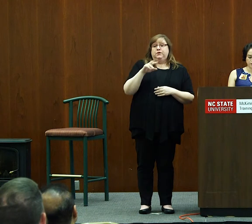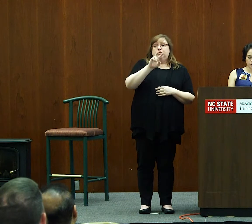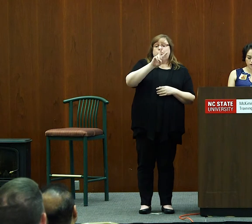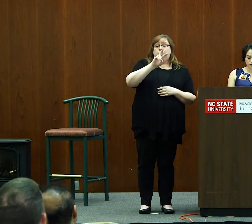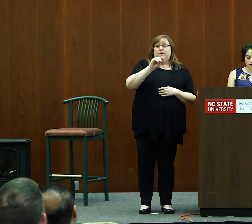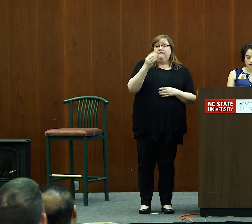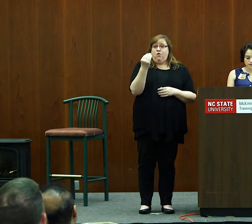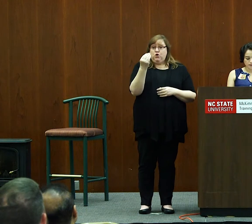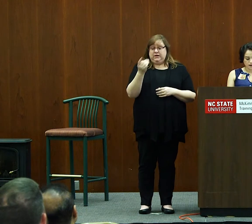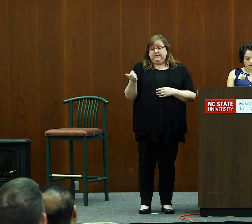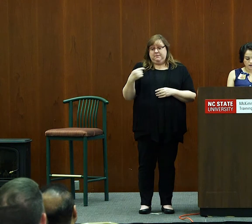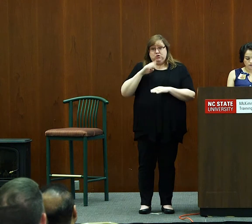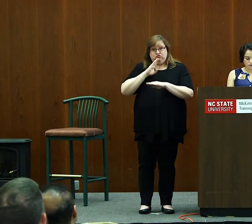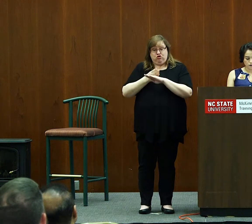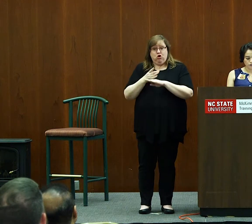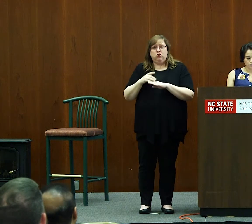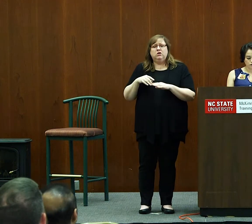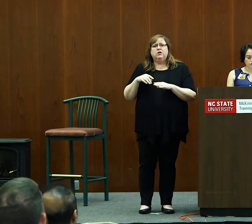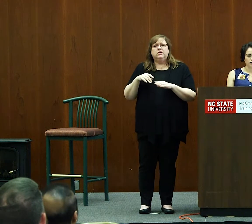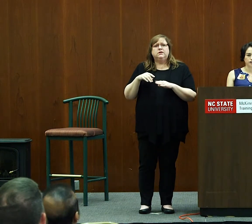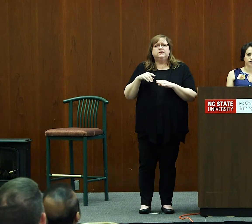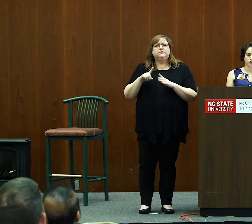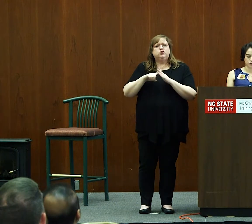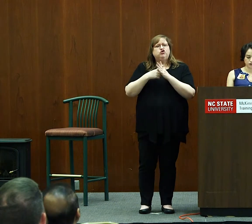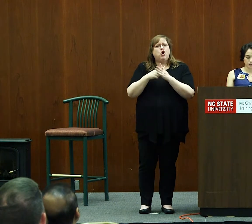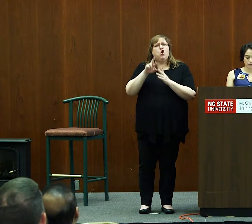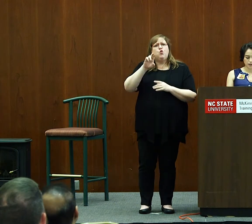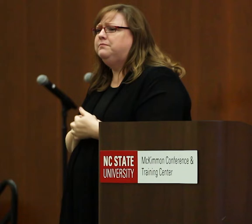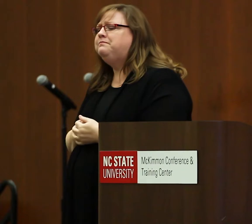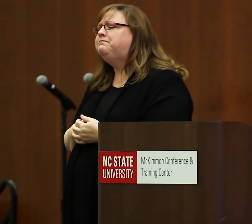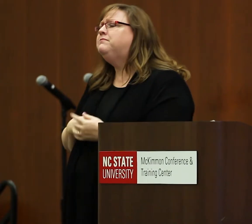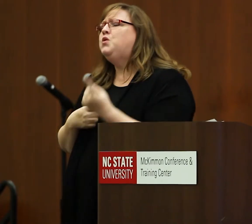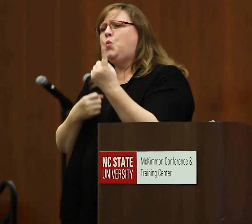my daughter started the road of reconstructive surgeries. When you add